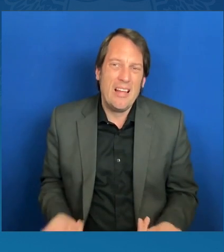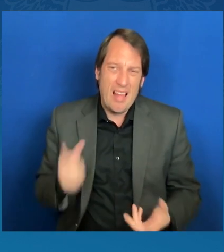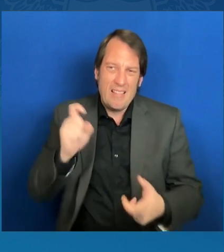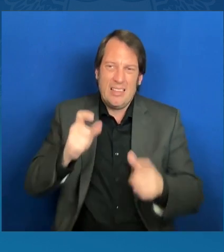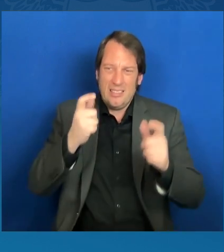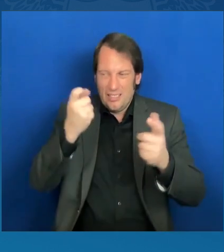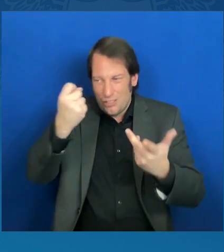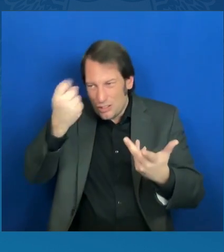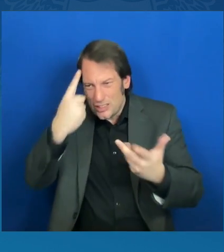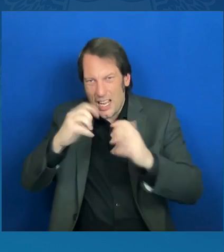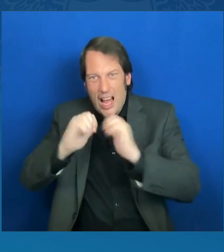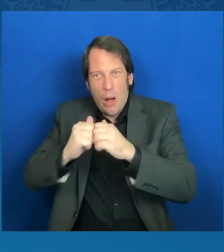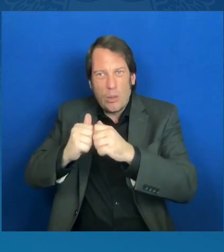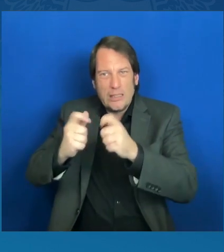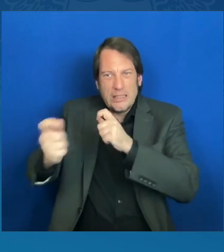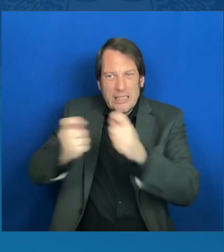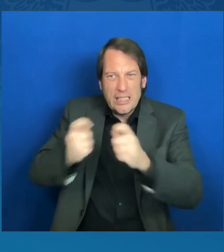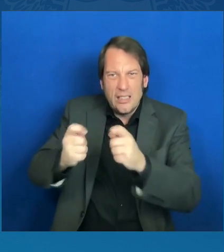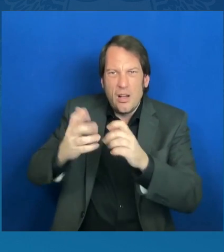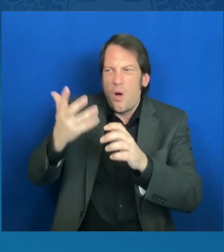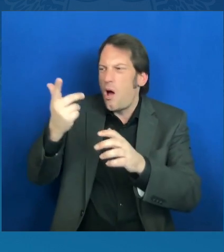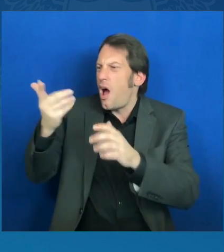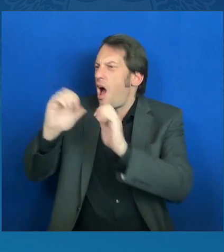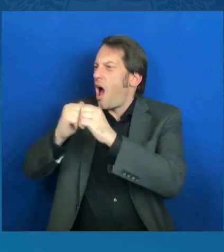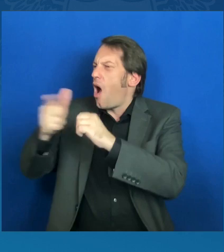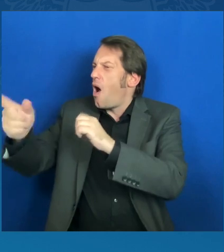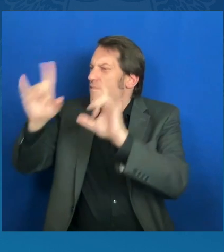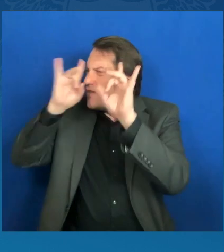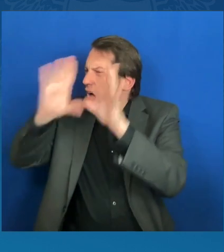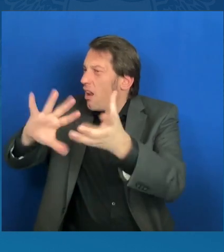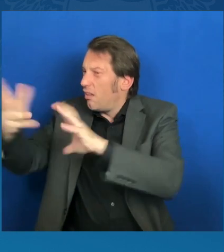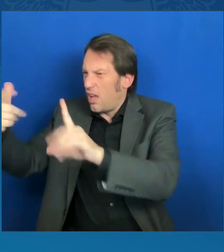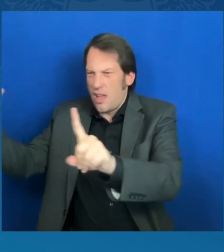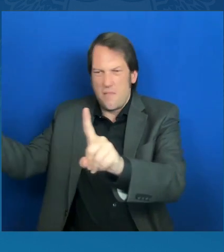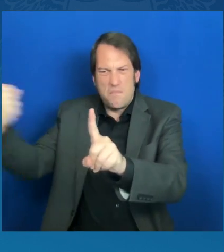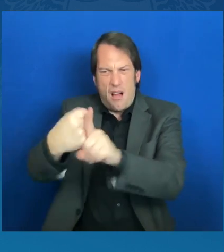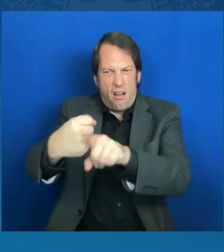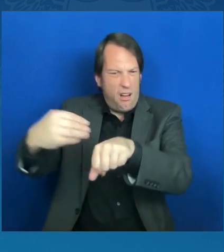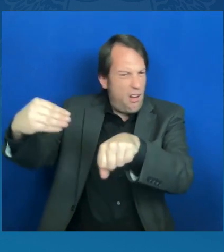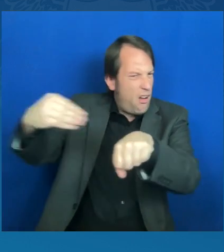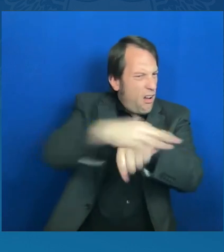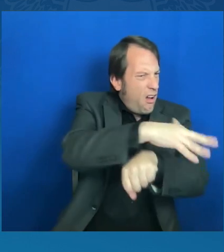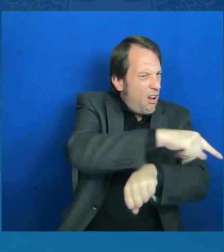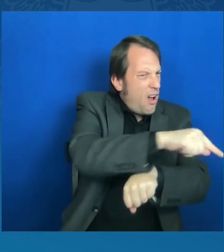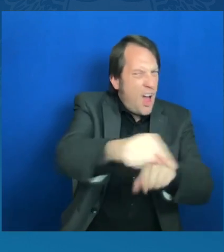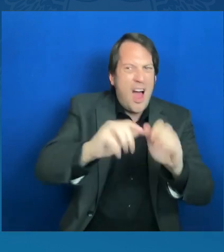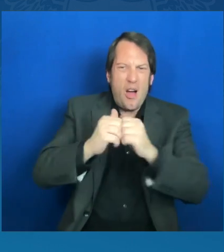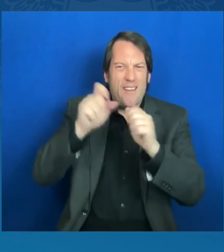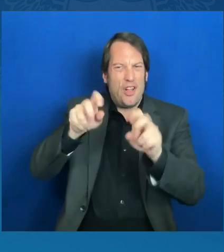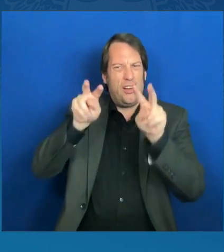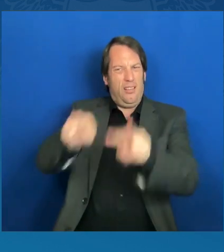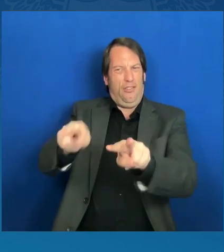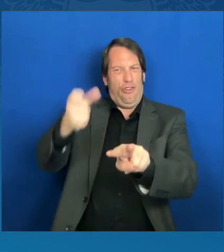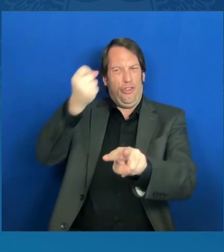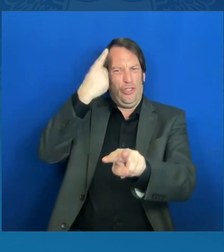we need to consider the fact that -- look, there is the piece of it that also is